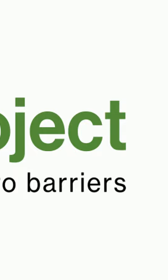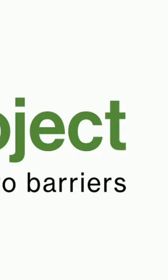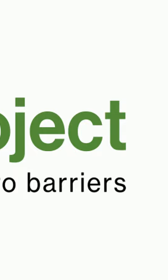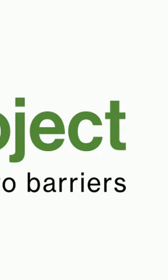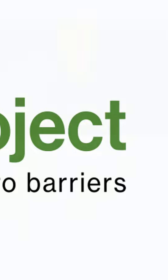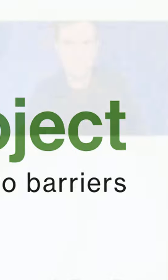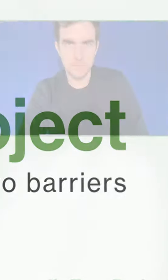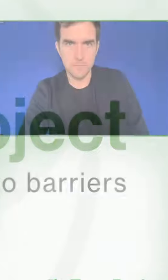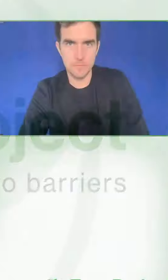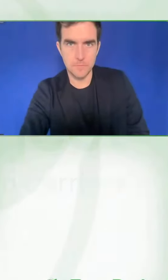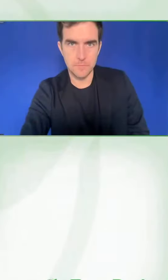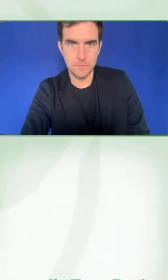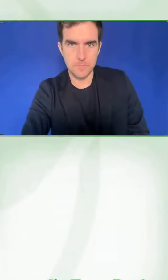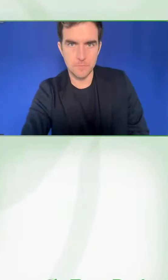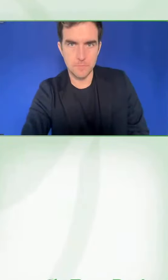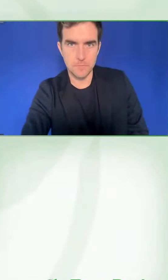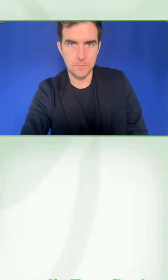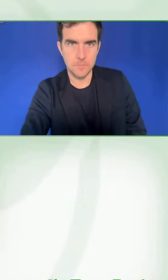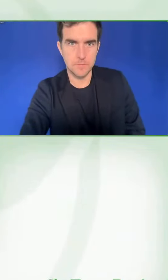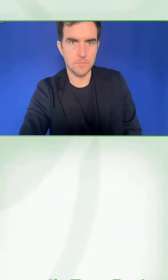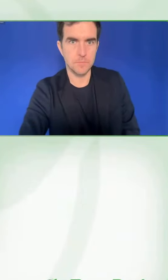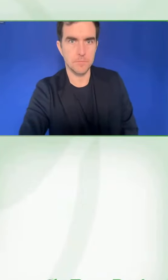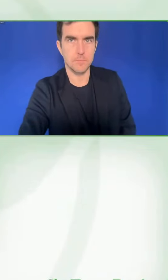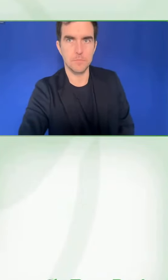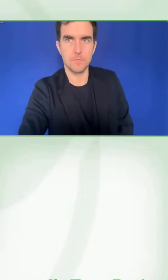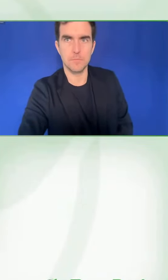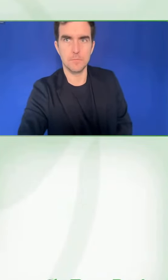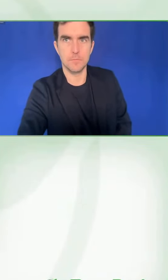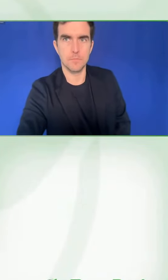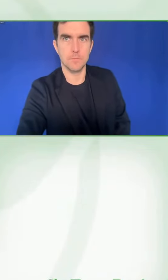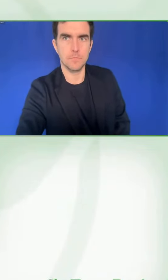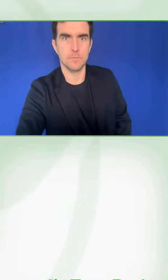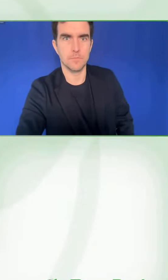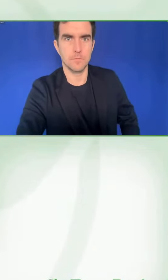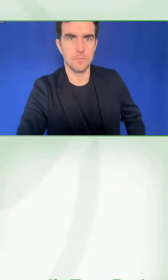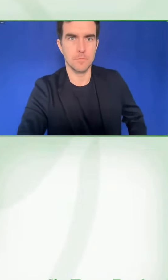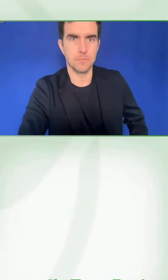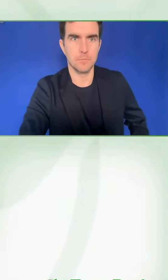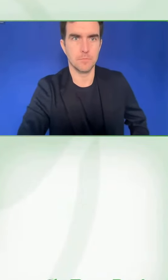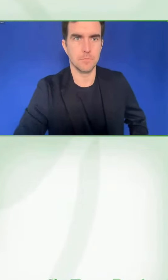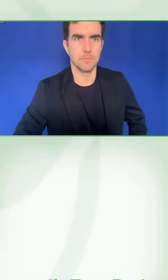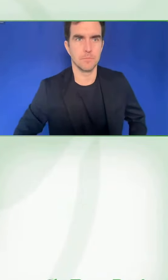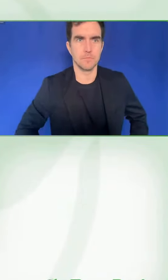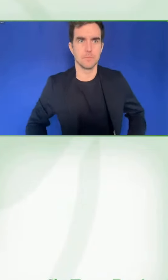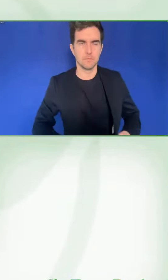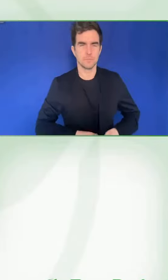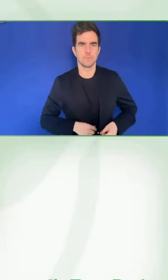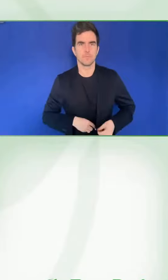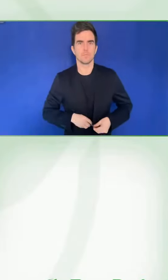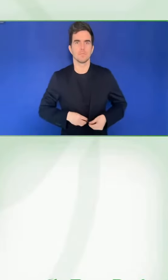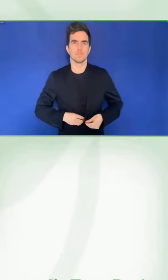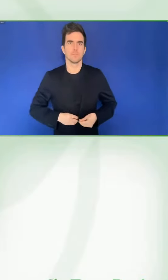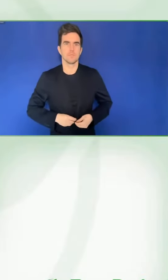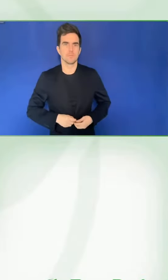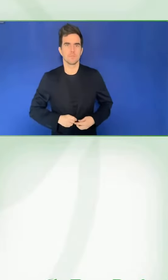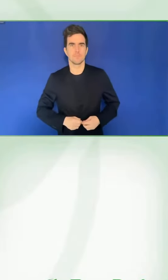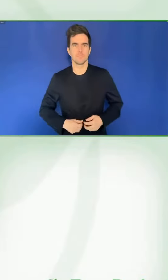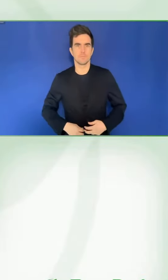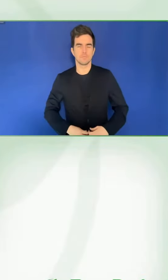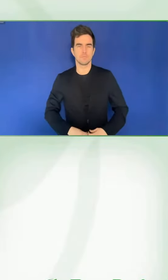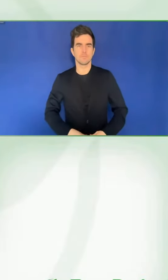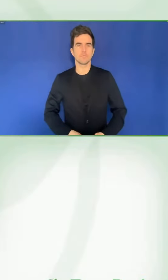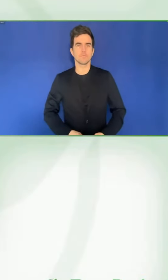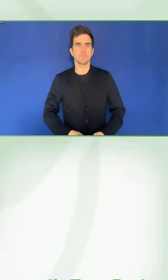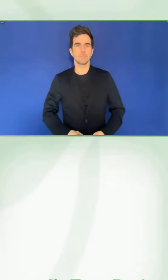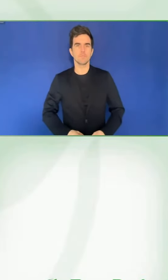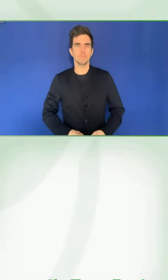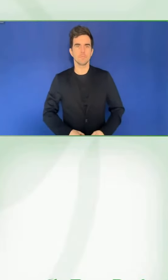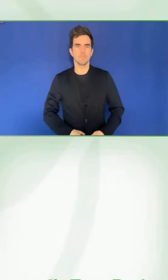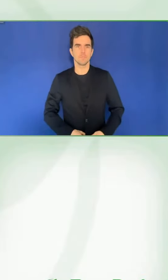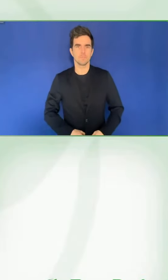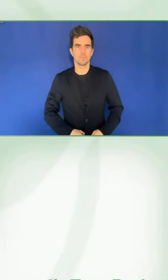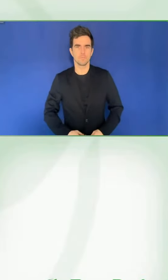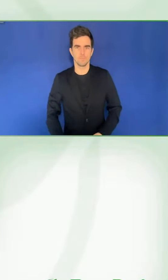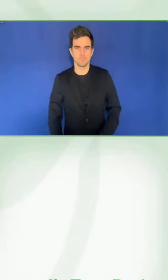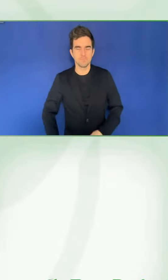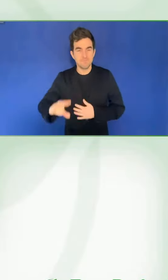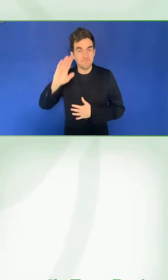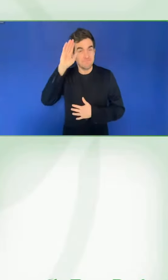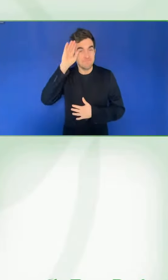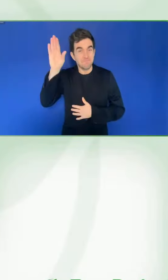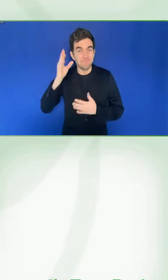You still look full of energy, and our panel here certainly brings a lot of energy, and